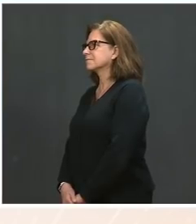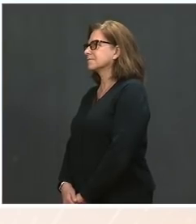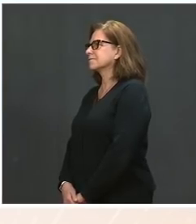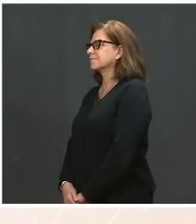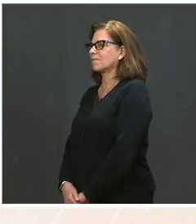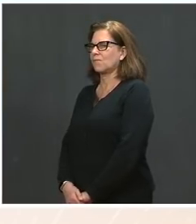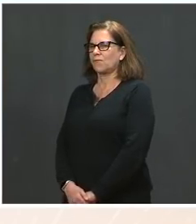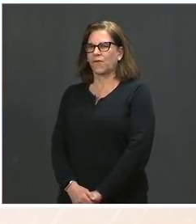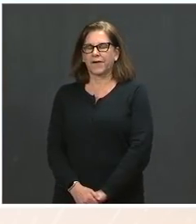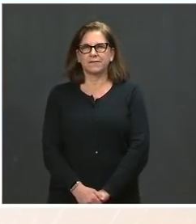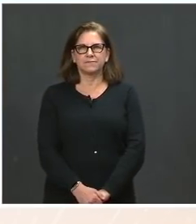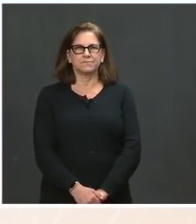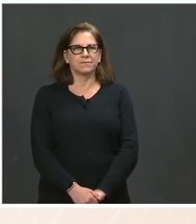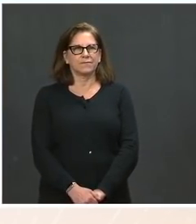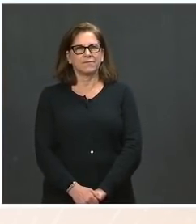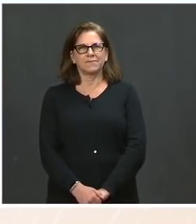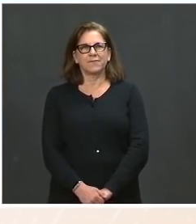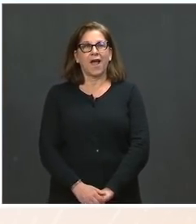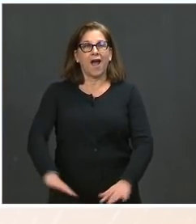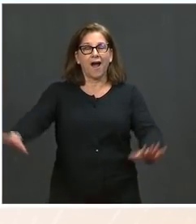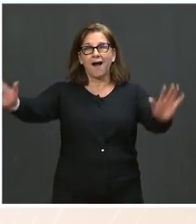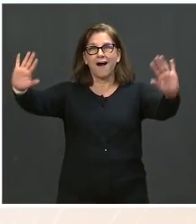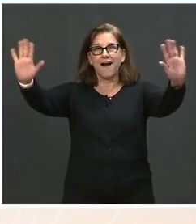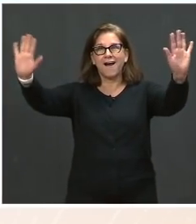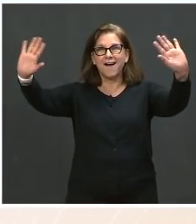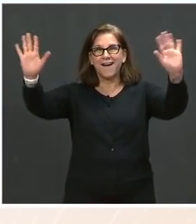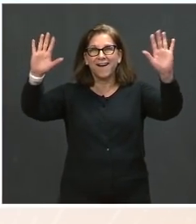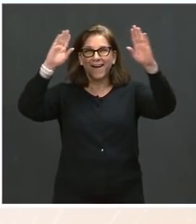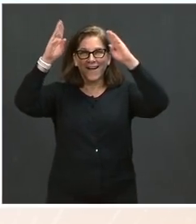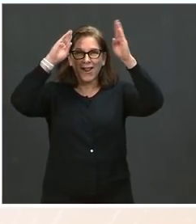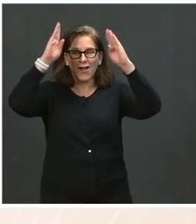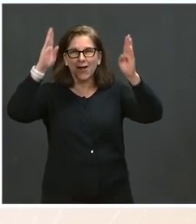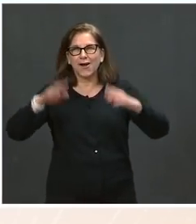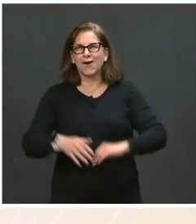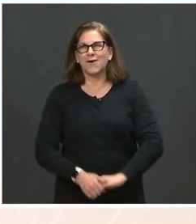Ms. Psaki: Hi, everyone. Okay.